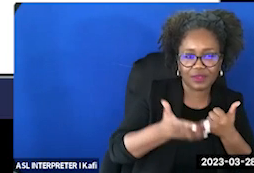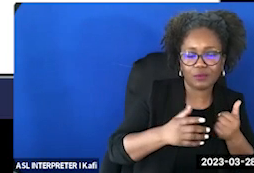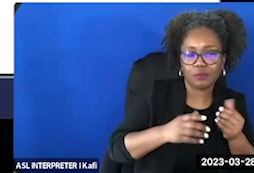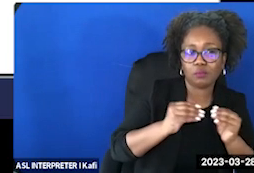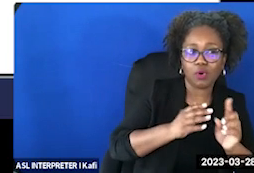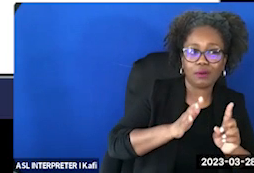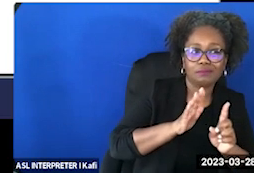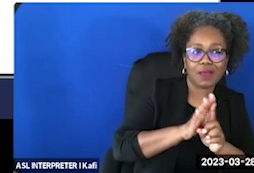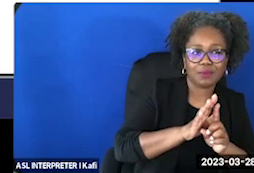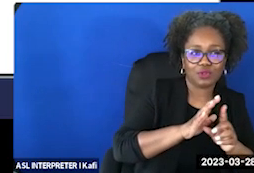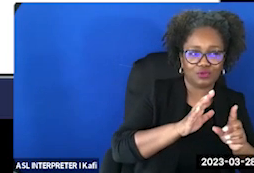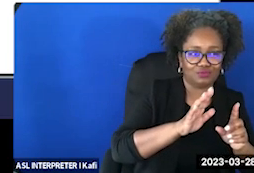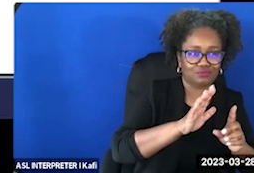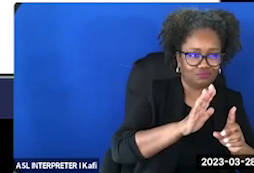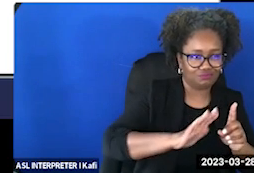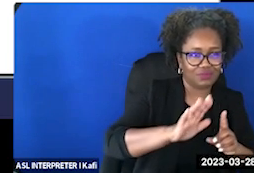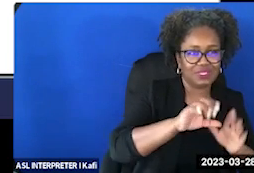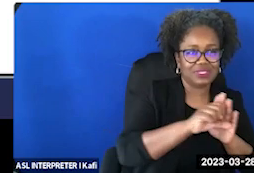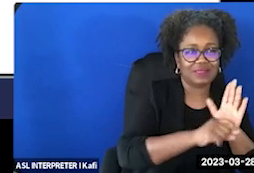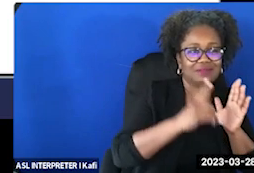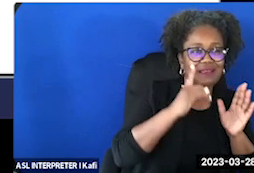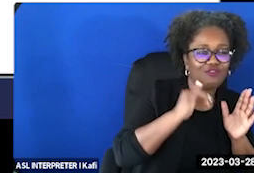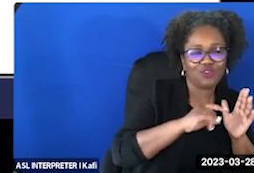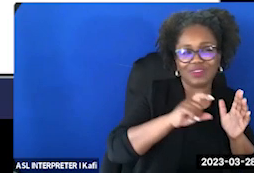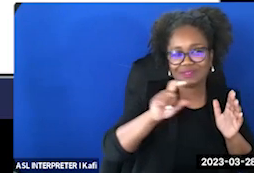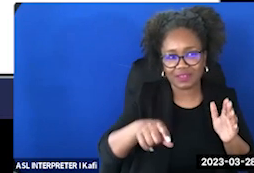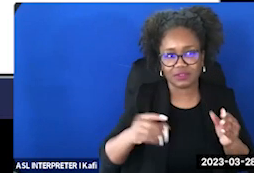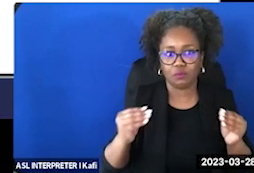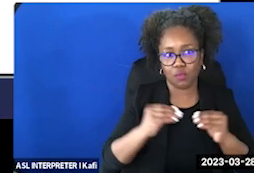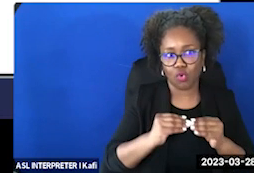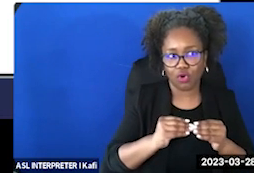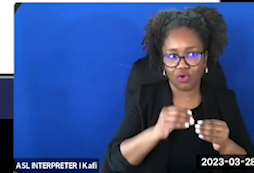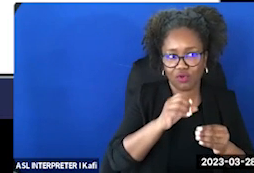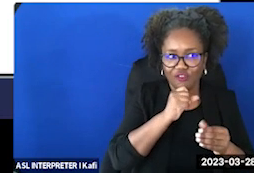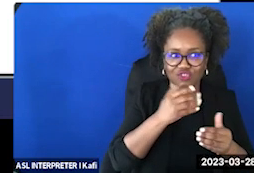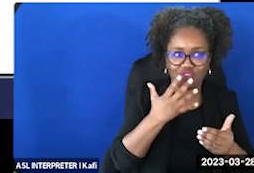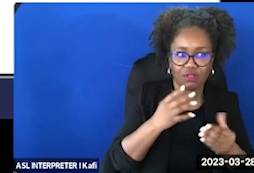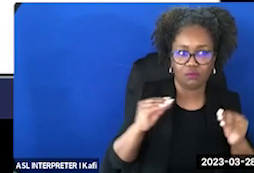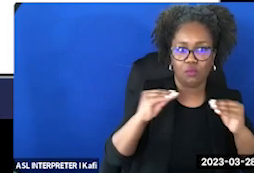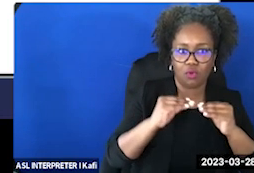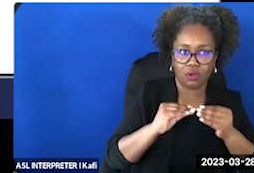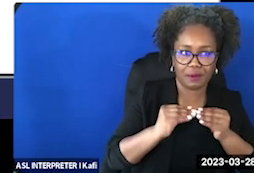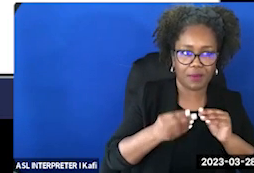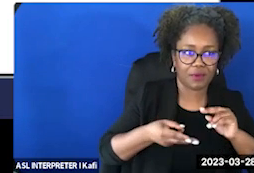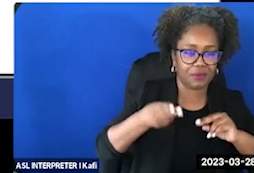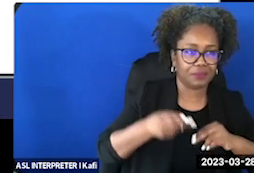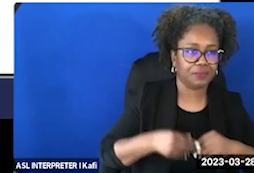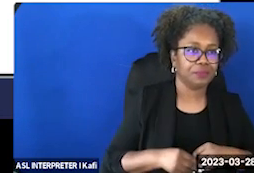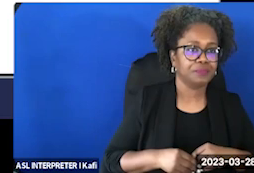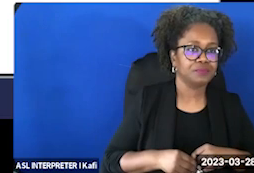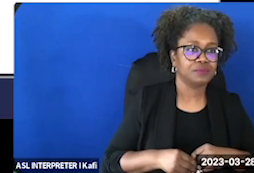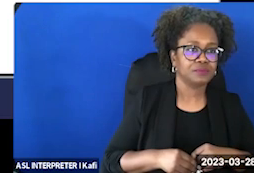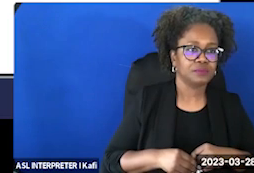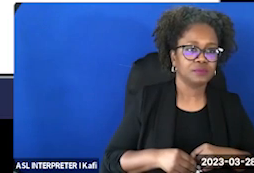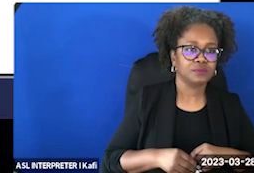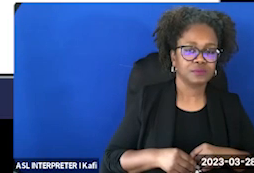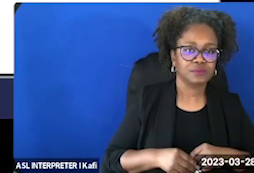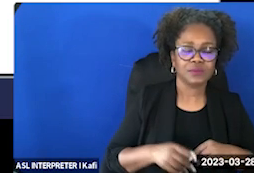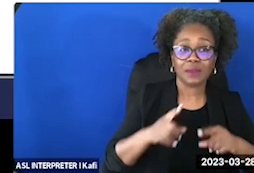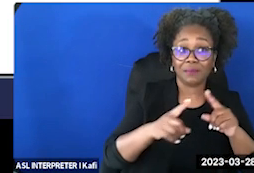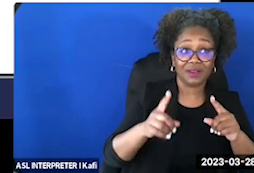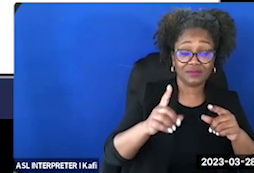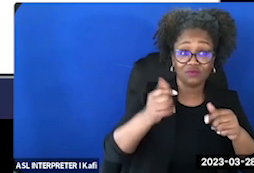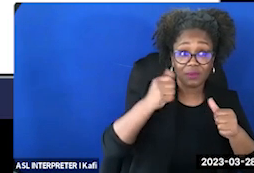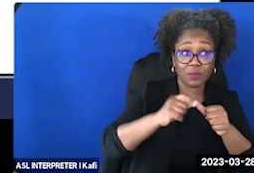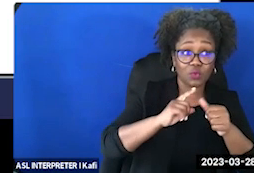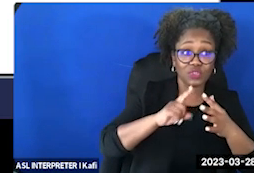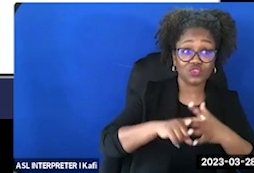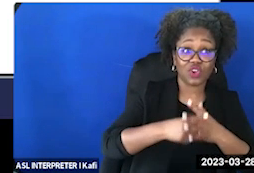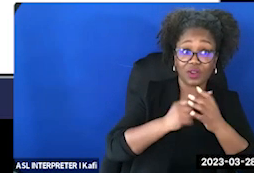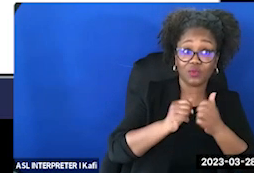Debbie Stine, Science & Technology Policy Academy: But this is a phenomena that started out small, just, you know, like a dozen or so colleges. And then, you know, now, we're talking, you know, in the hundreds providing these services.